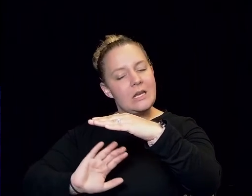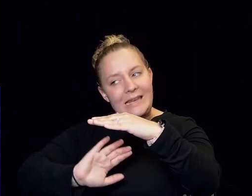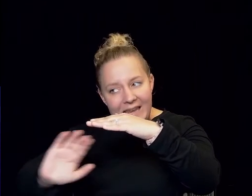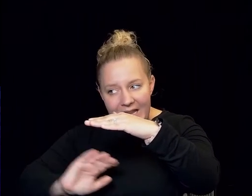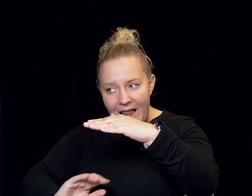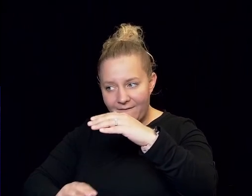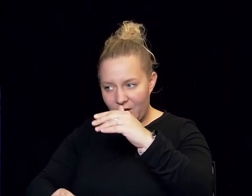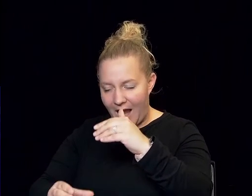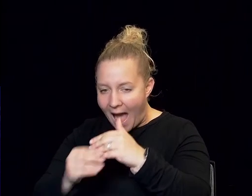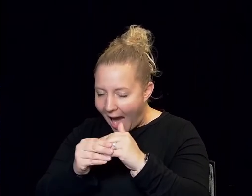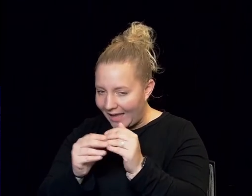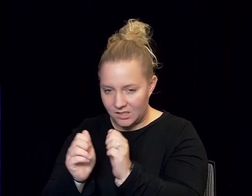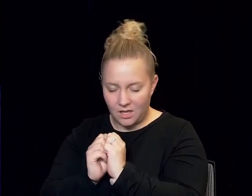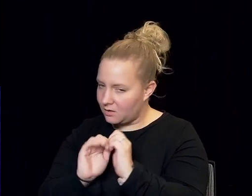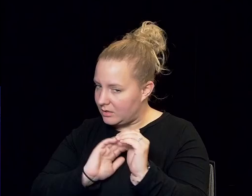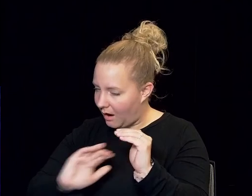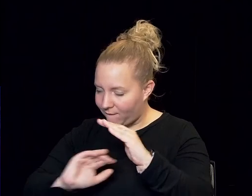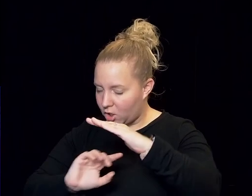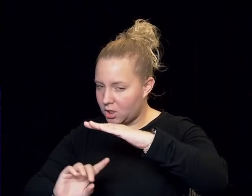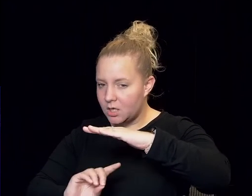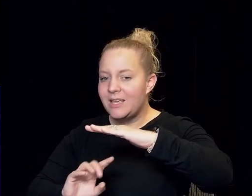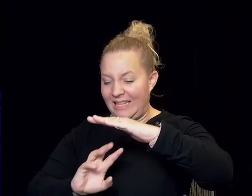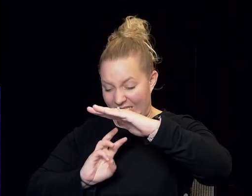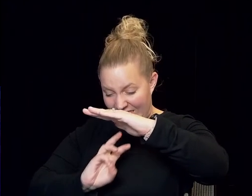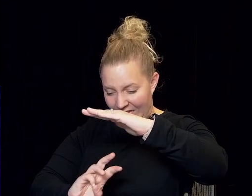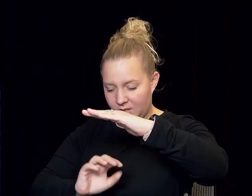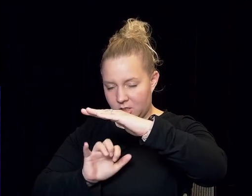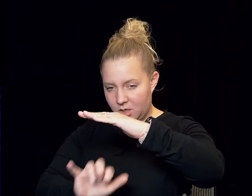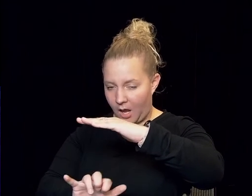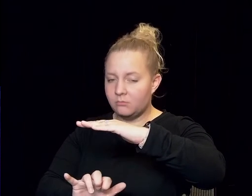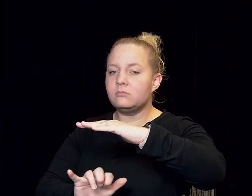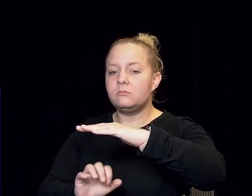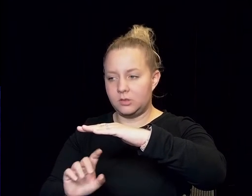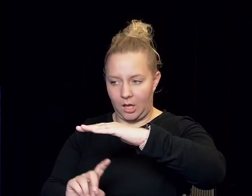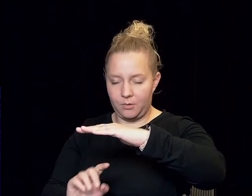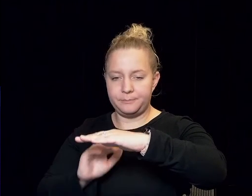those denominators together. So, you have 6 down in the denominator and then up in the numerator